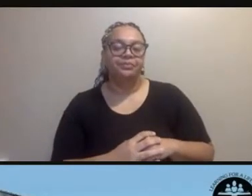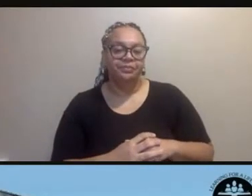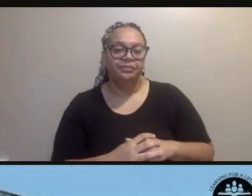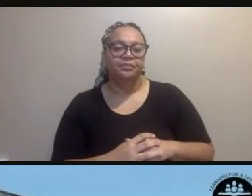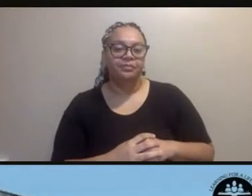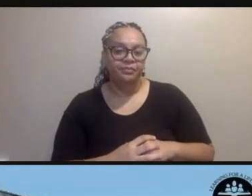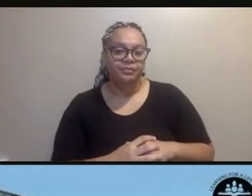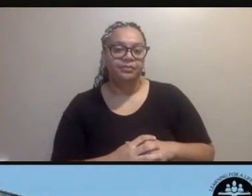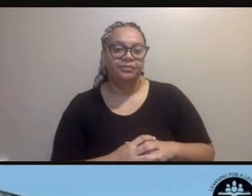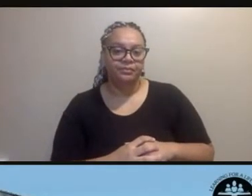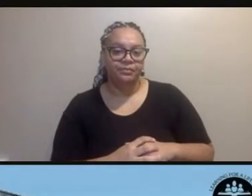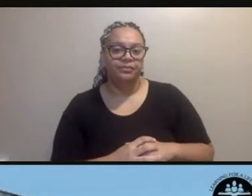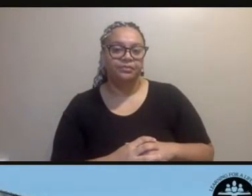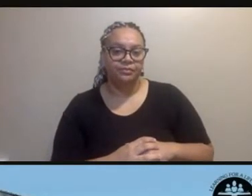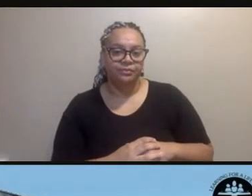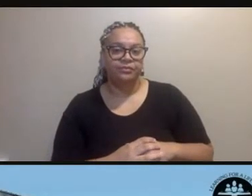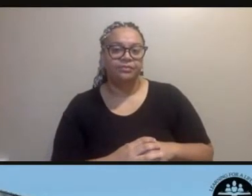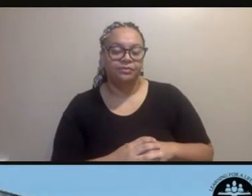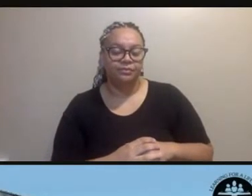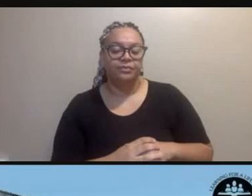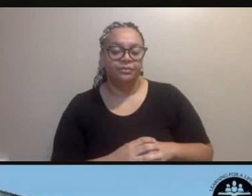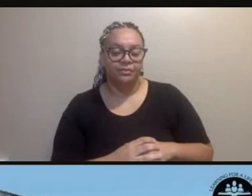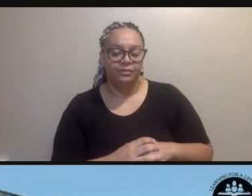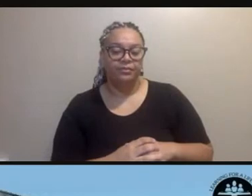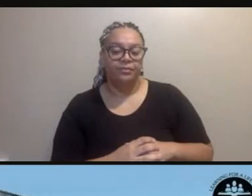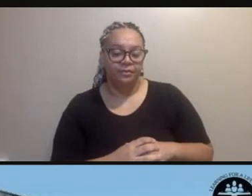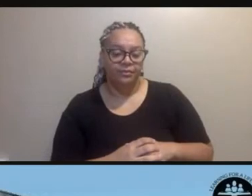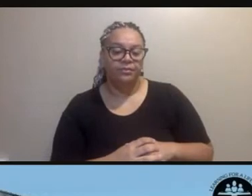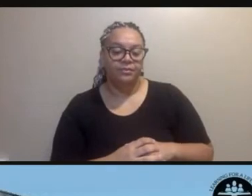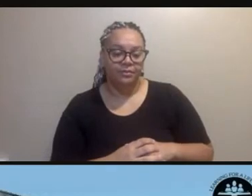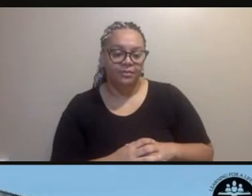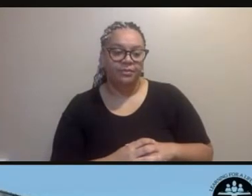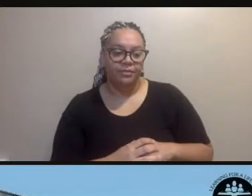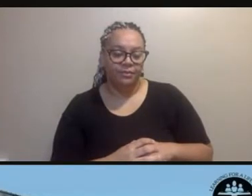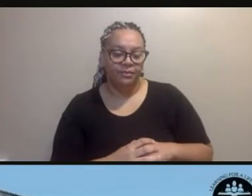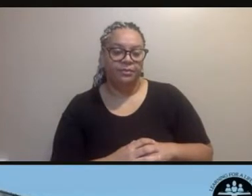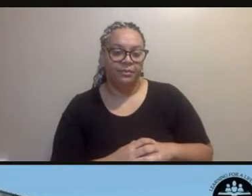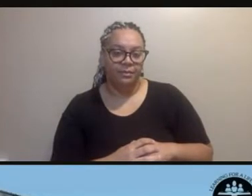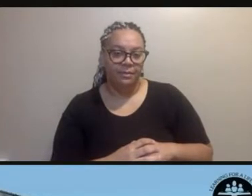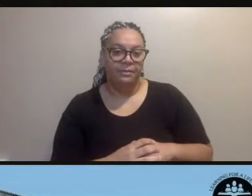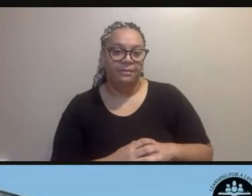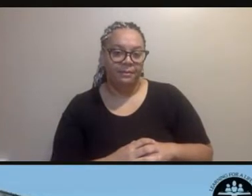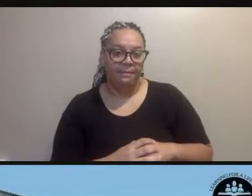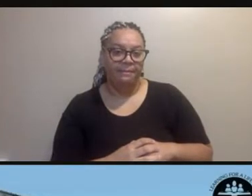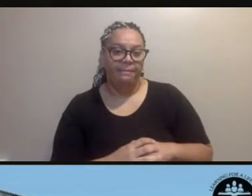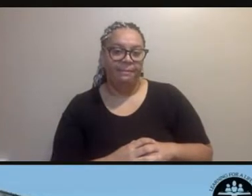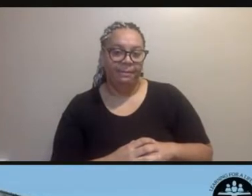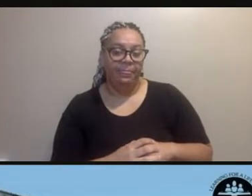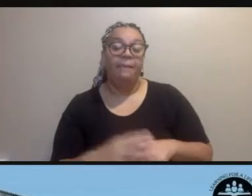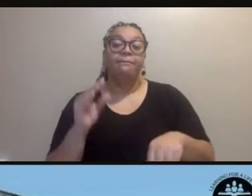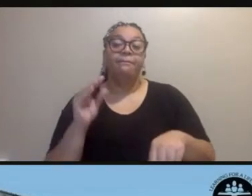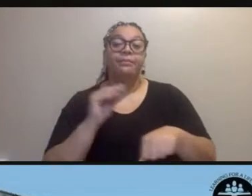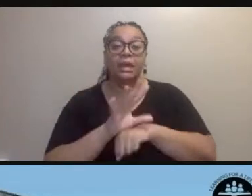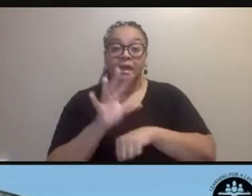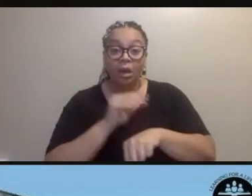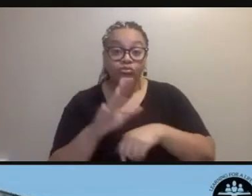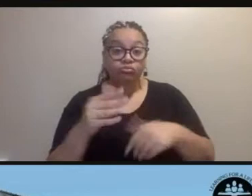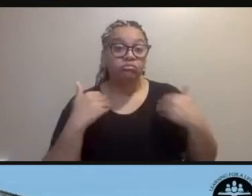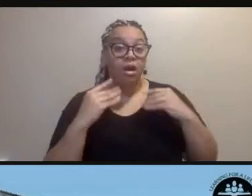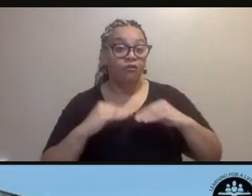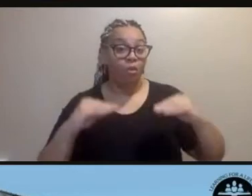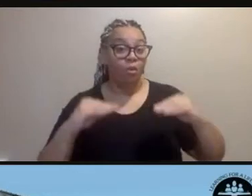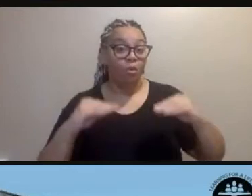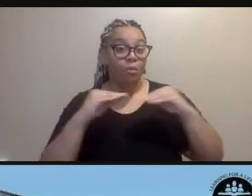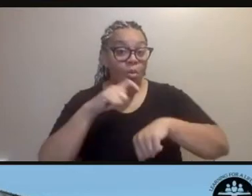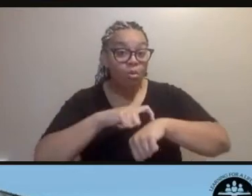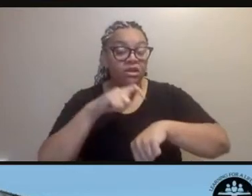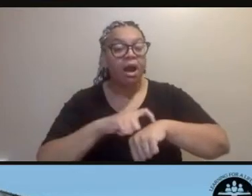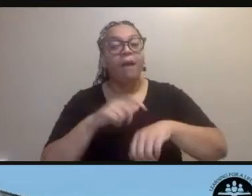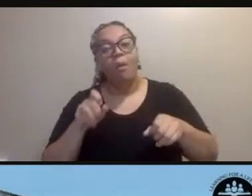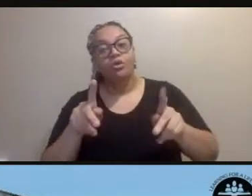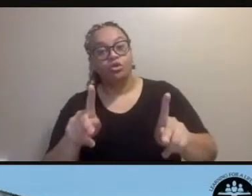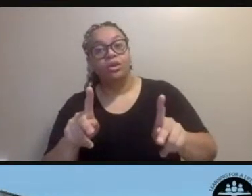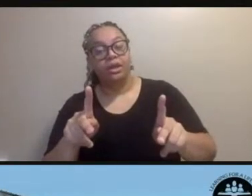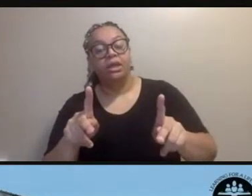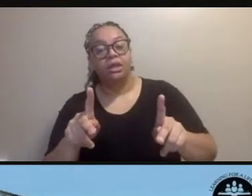THE STAFF AND TEACHERS AND ALSO